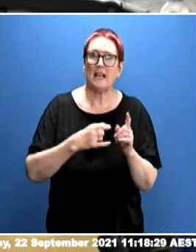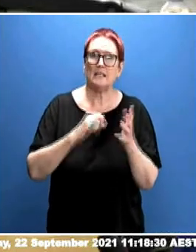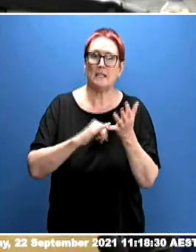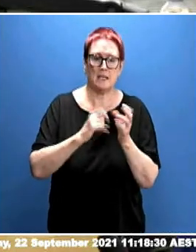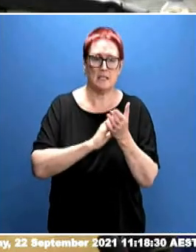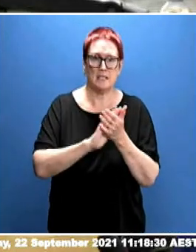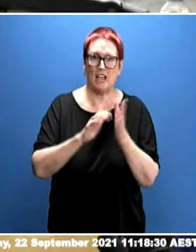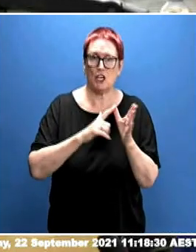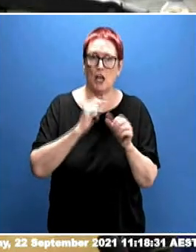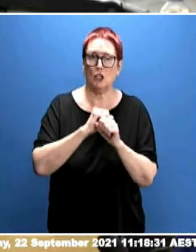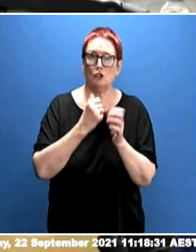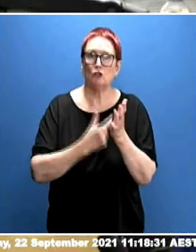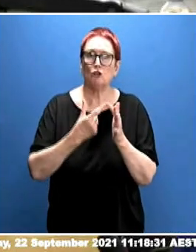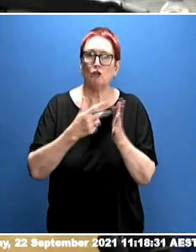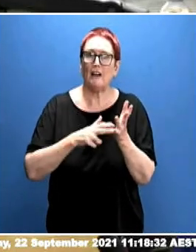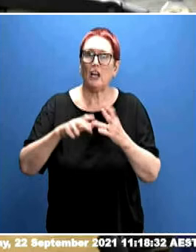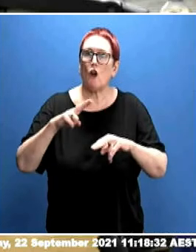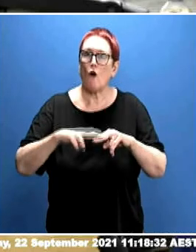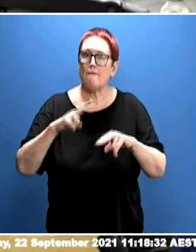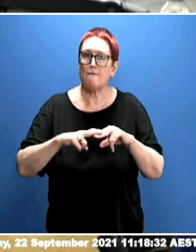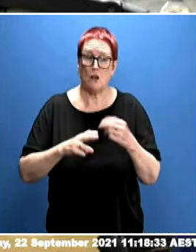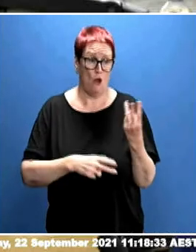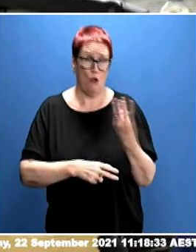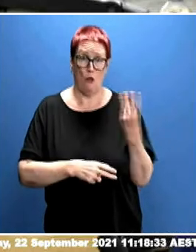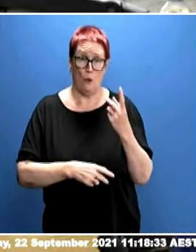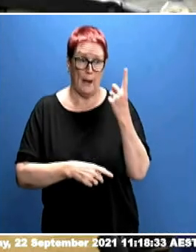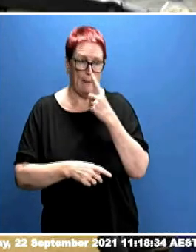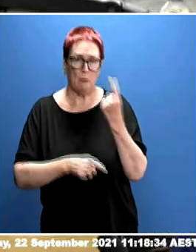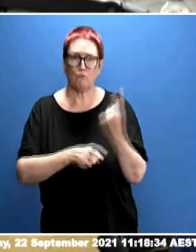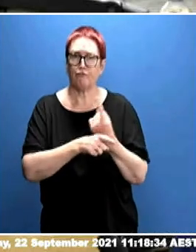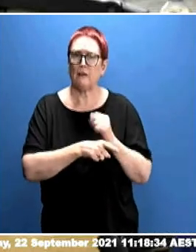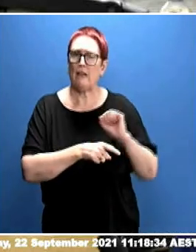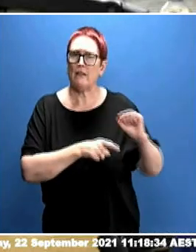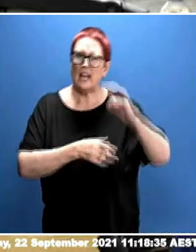The panel will be discussing their observations and from their experience